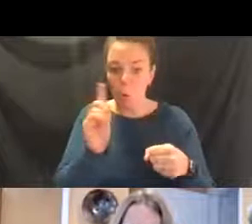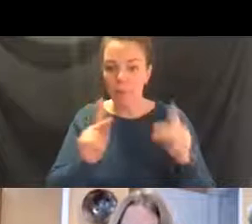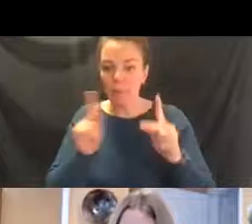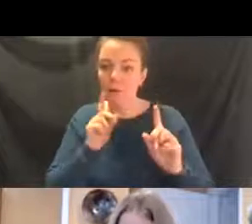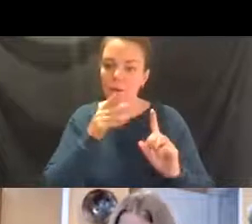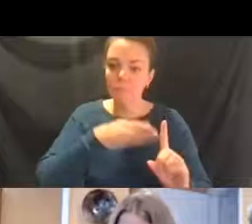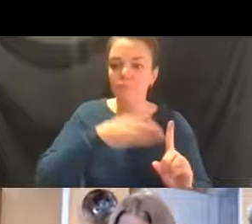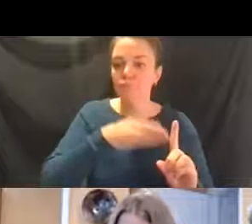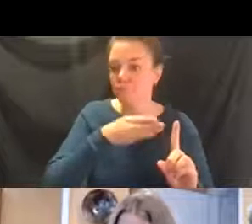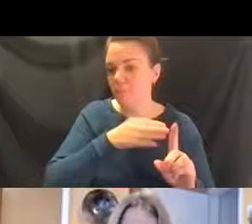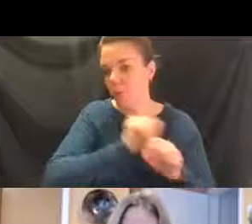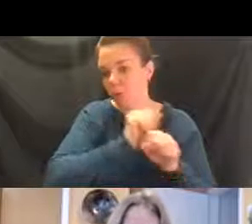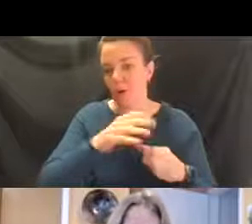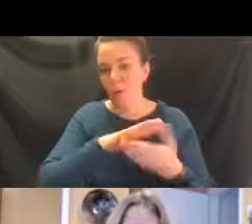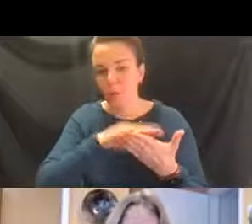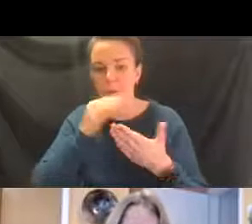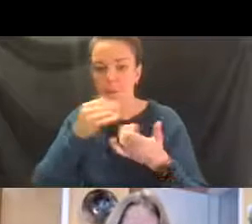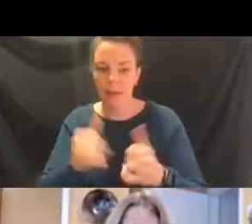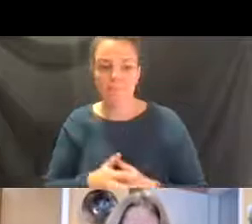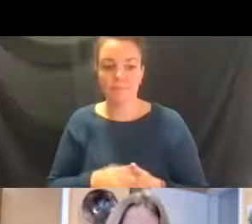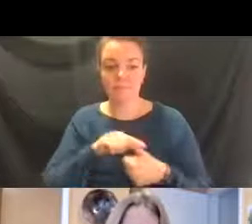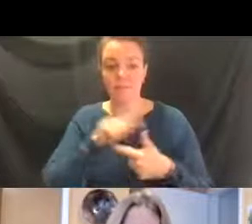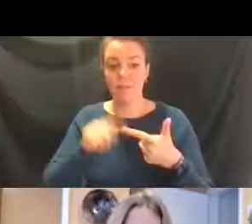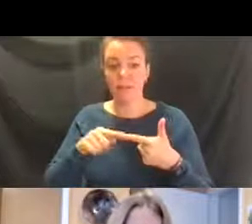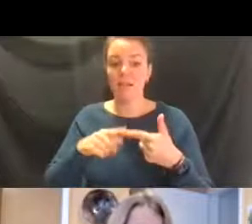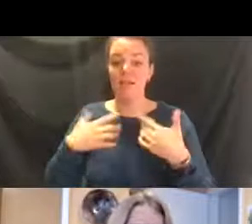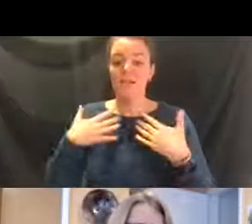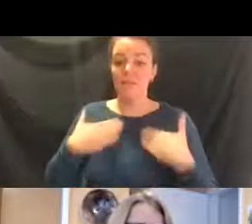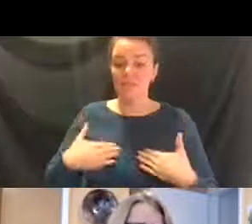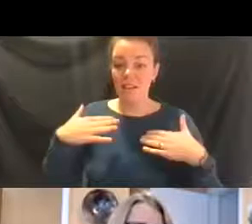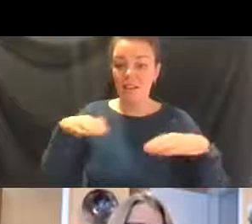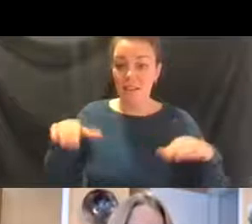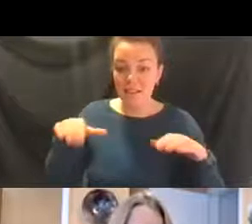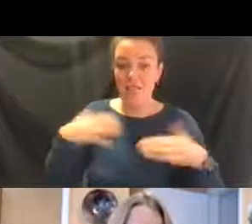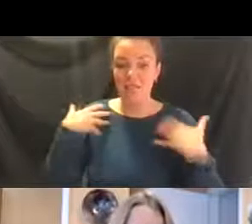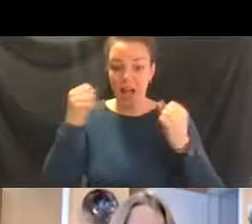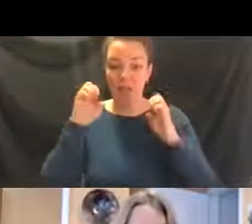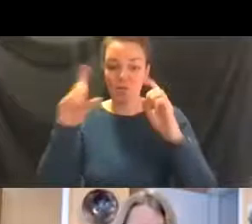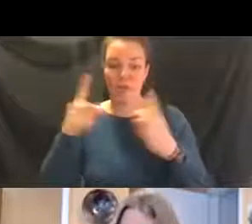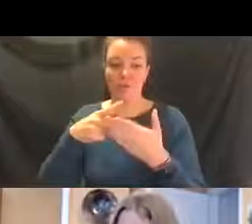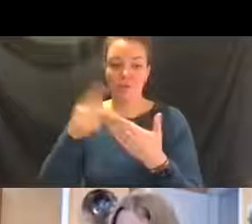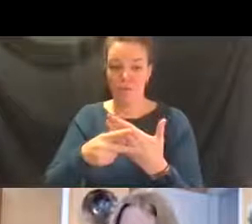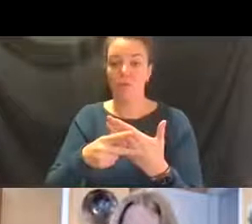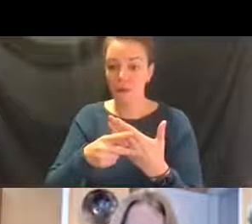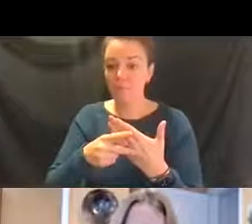Health Matters program is a physical activity exercise and health education program that uses